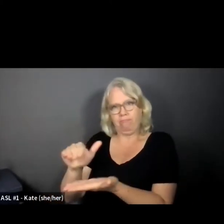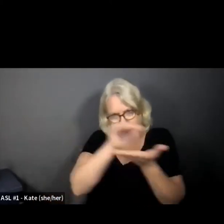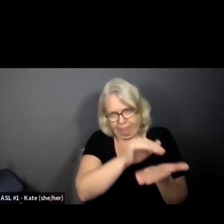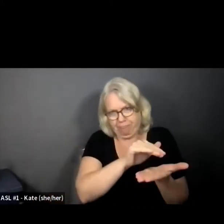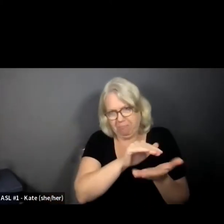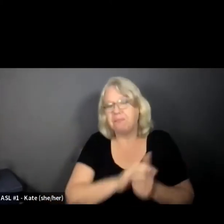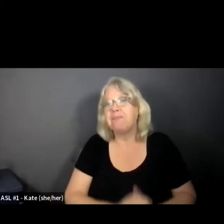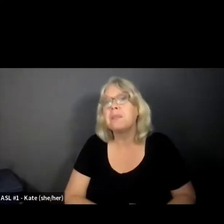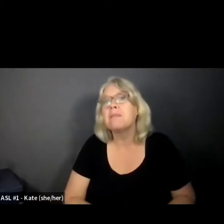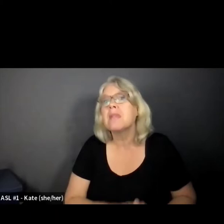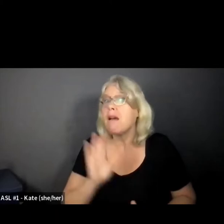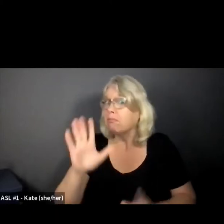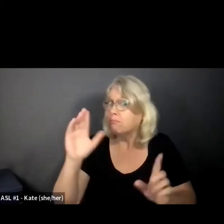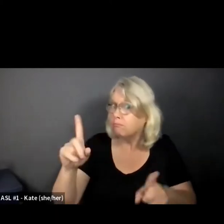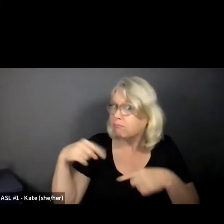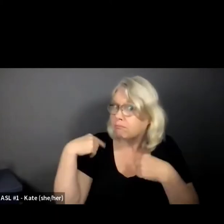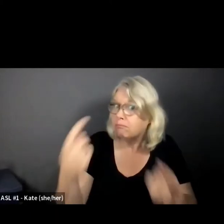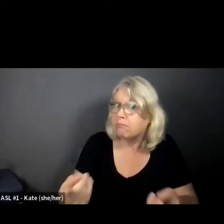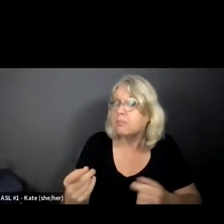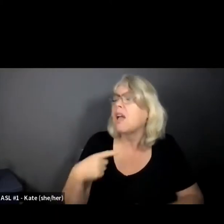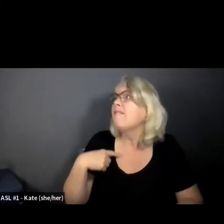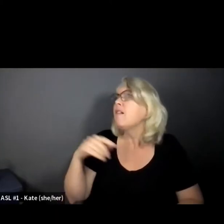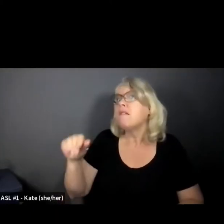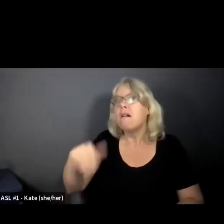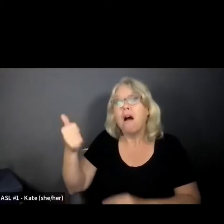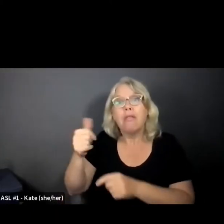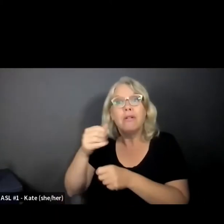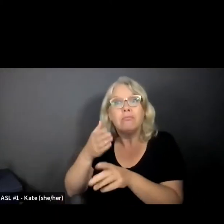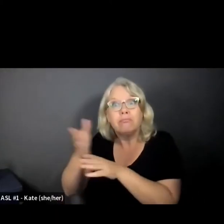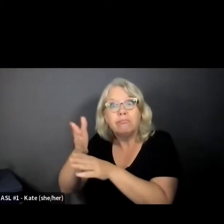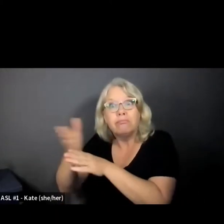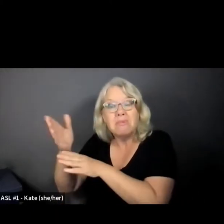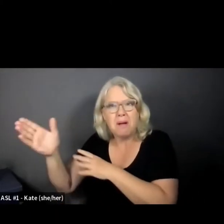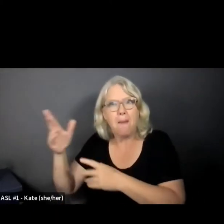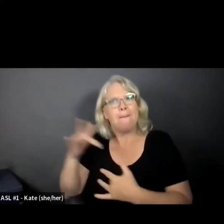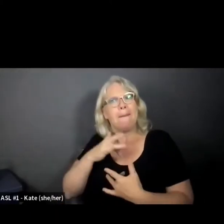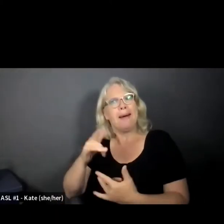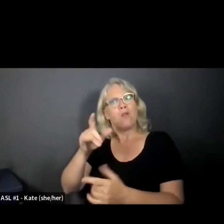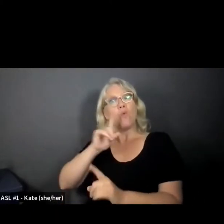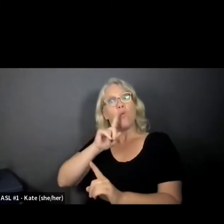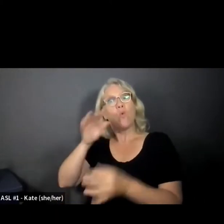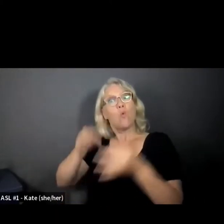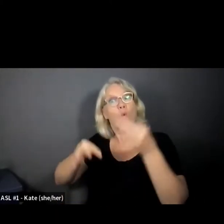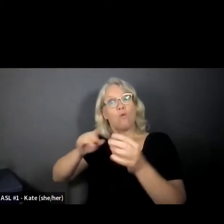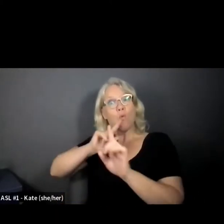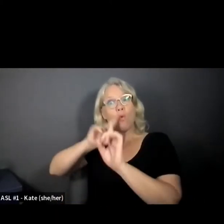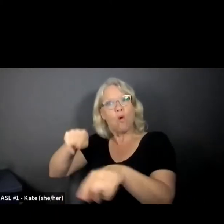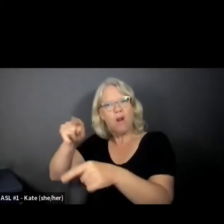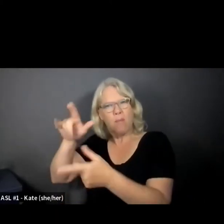AWARDS IN THE RANGE OF SOMETIMES 40 AND $50,000 FOR CASES.